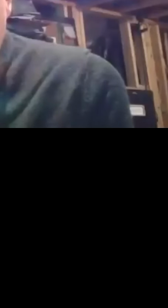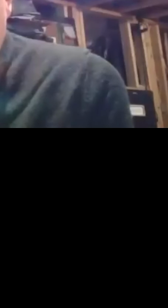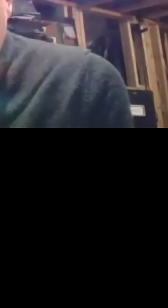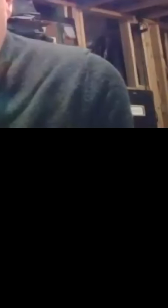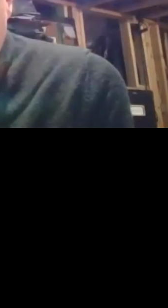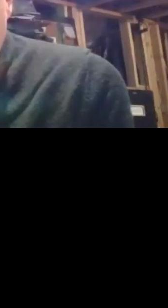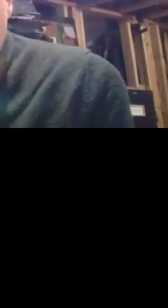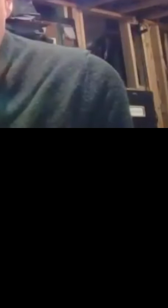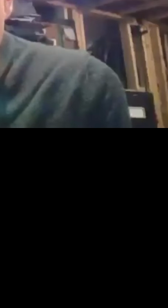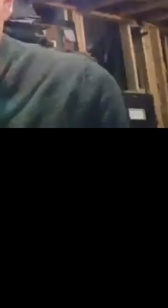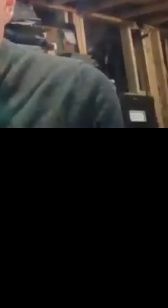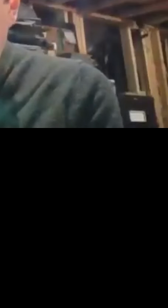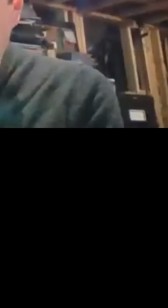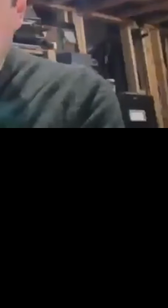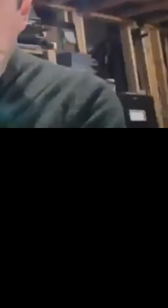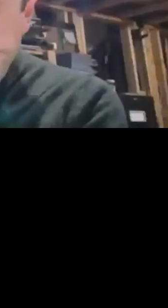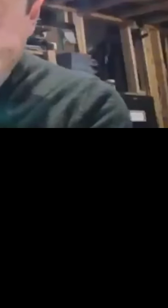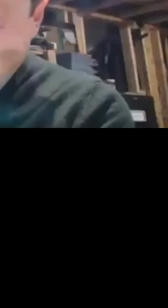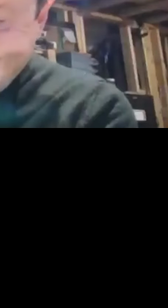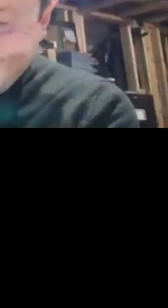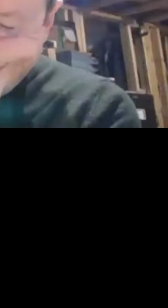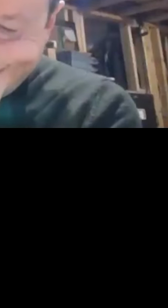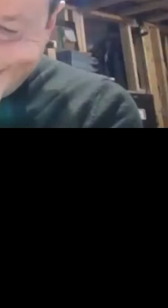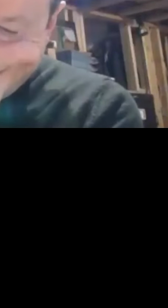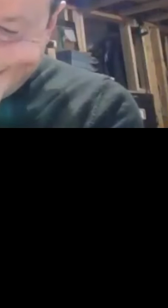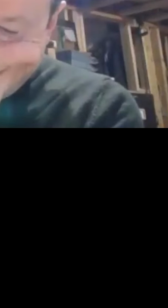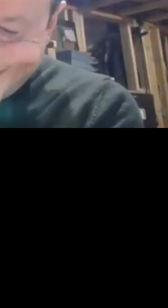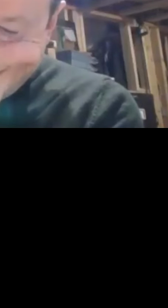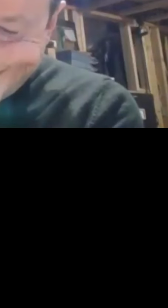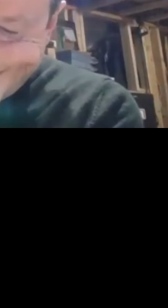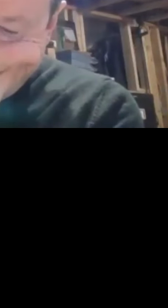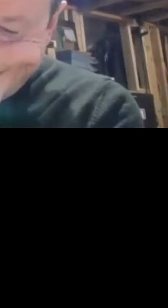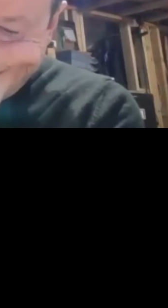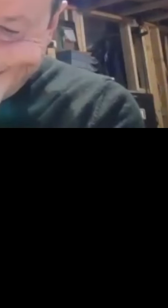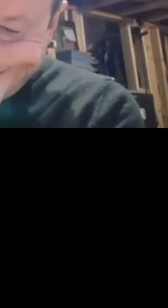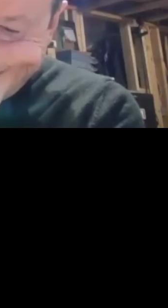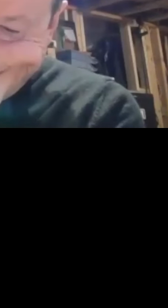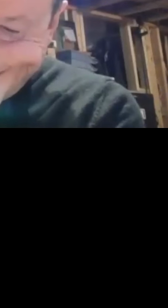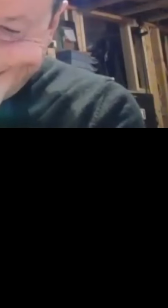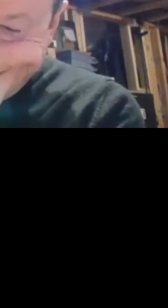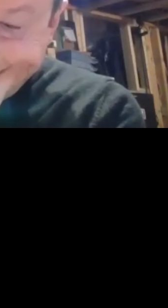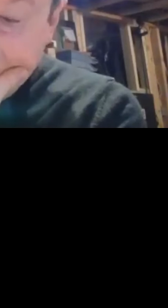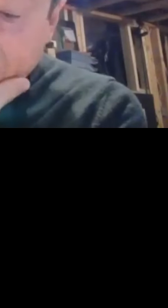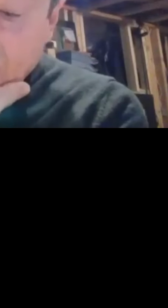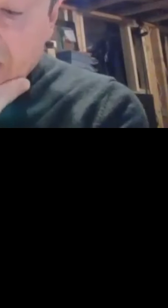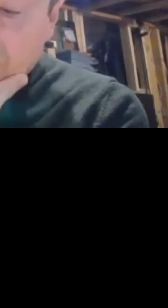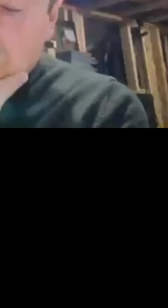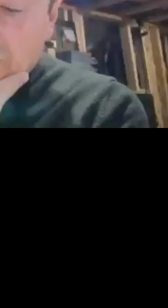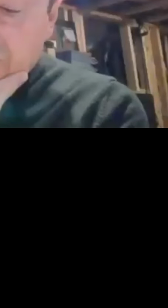a vaccine clinic . Maybe speaking to the people you register with about